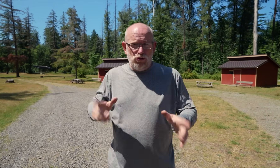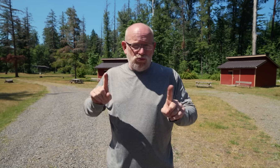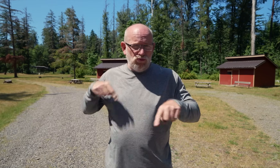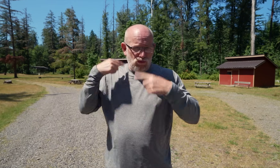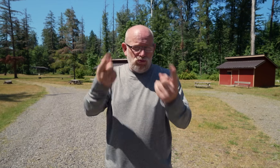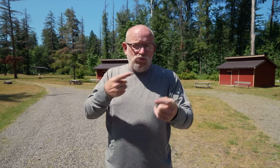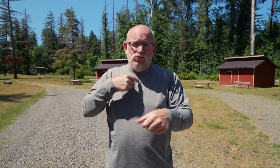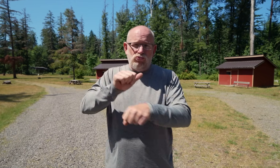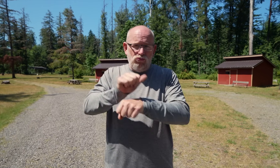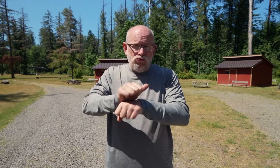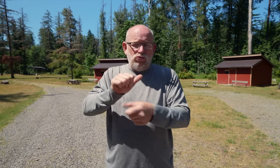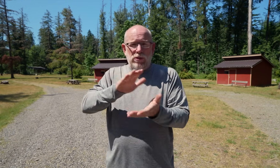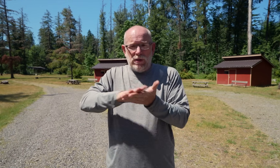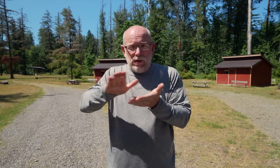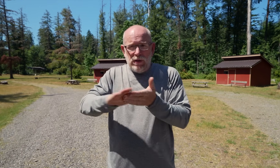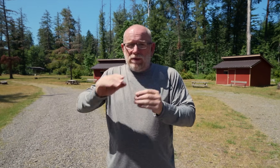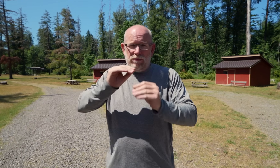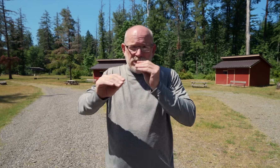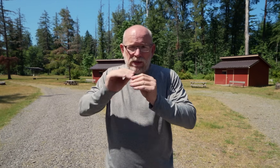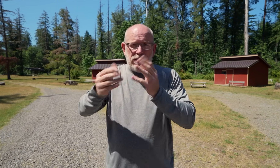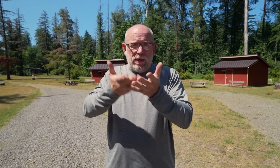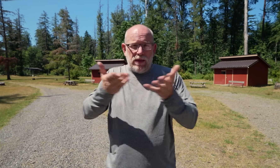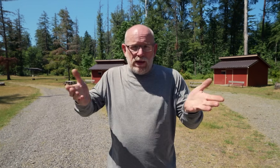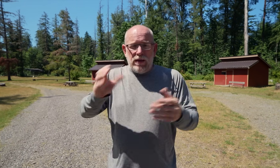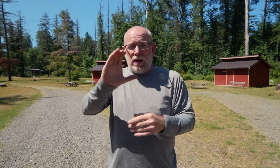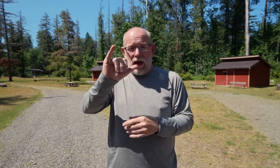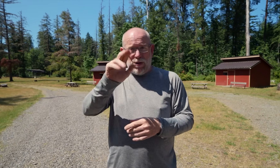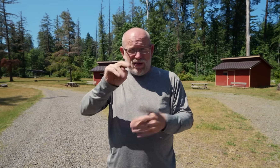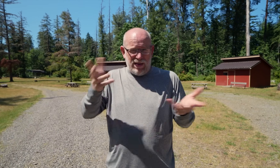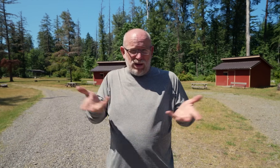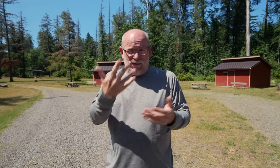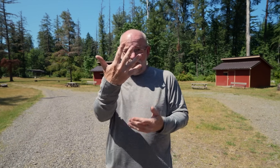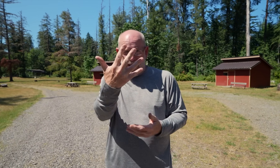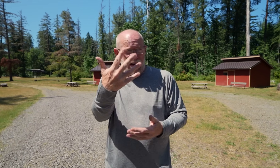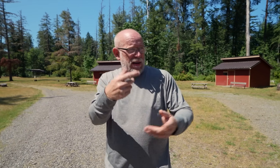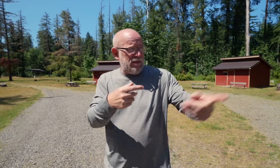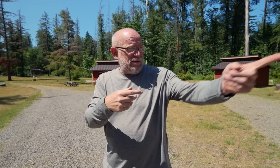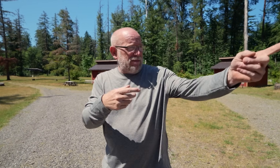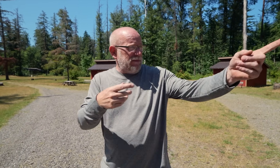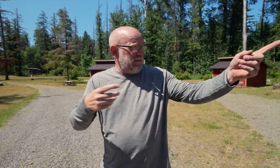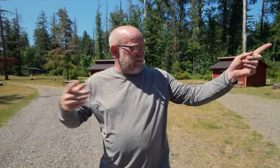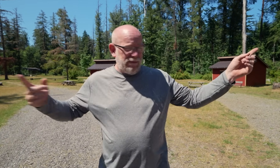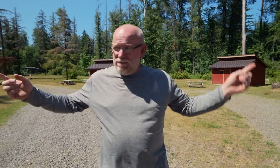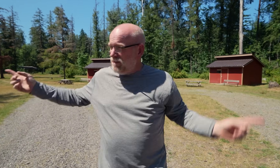I’ve been working here to clean and fix things in cabins. There are five cabins here.